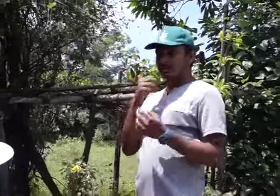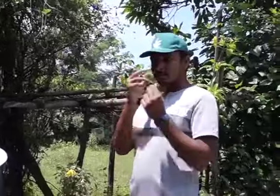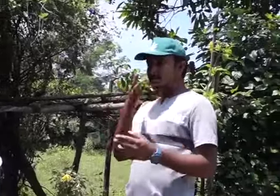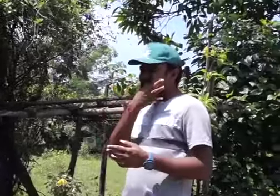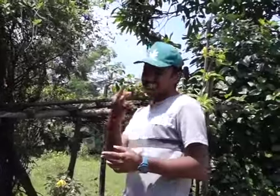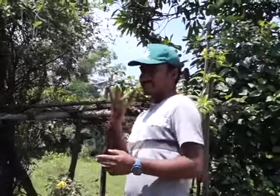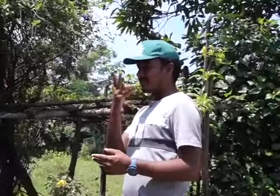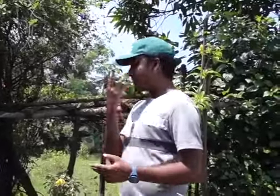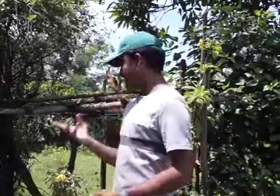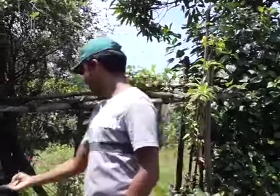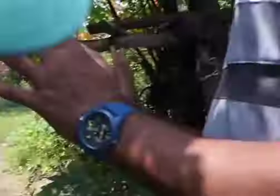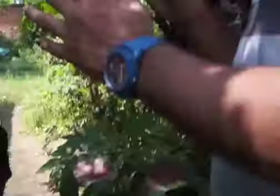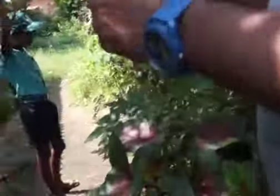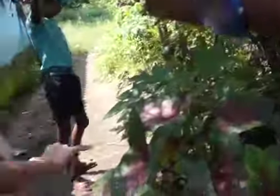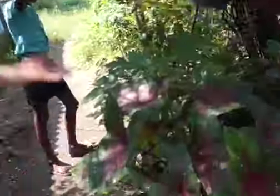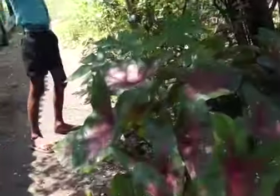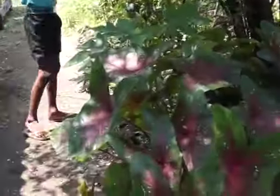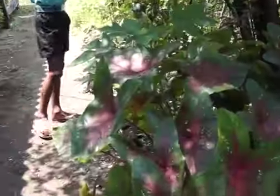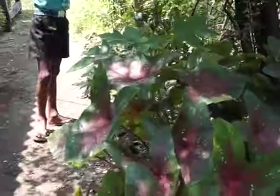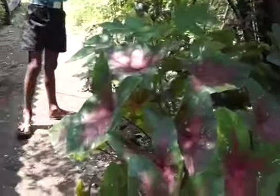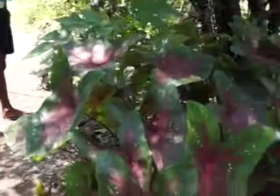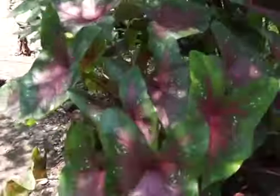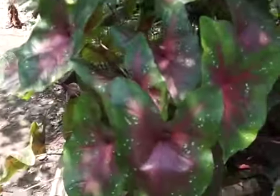and people watered it and then it grew into a beautiful tree